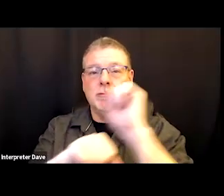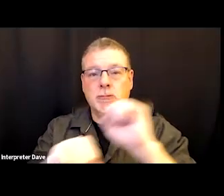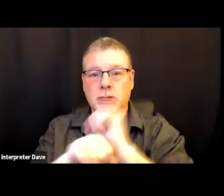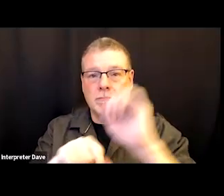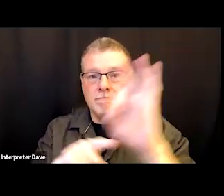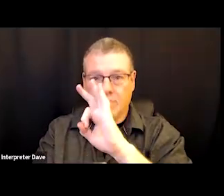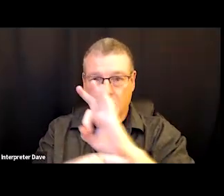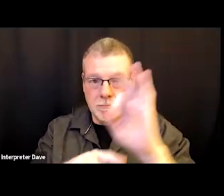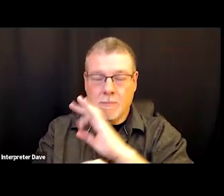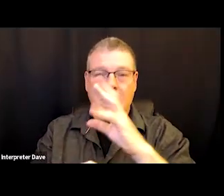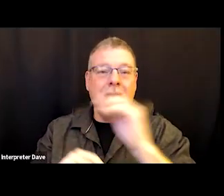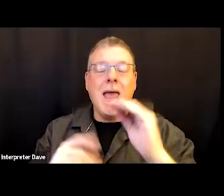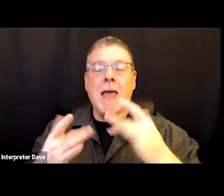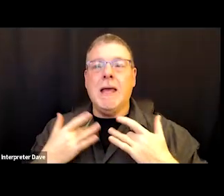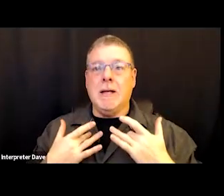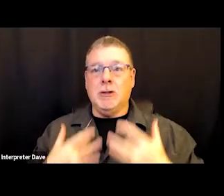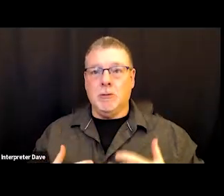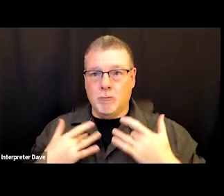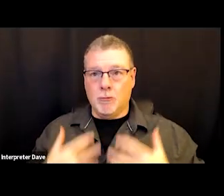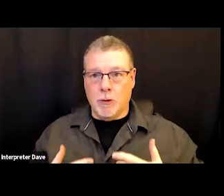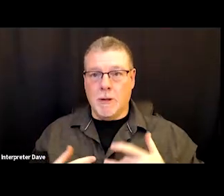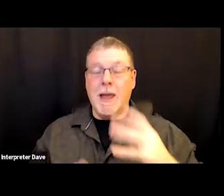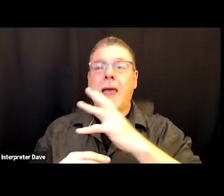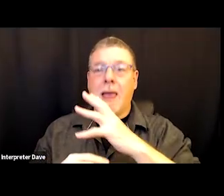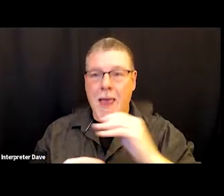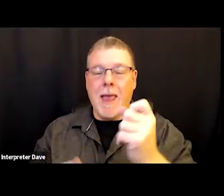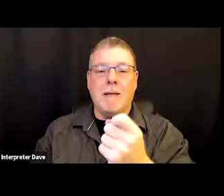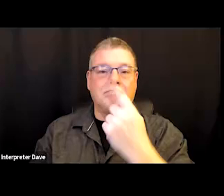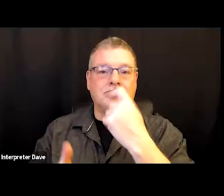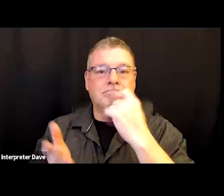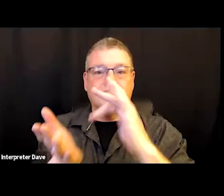and experience depression, as well as be on antidepressant medication